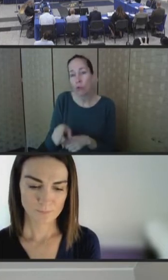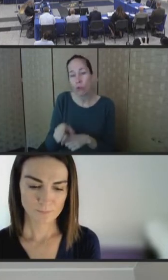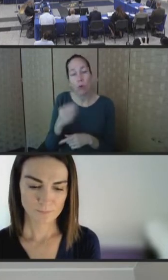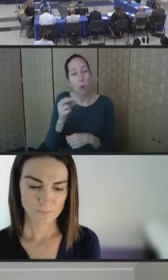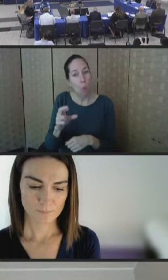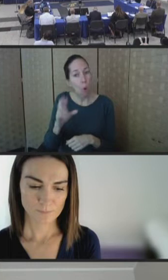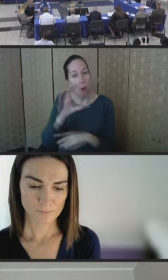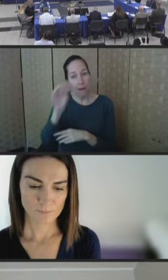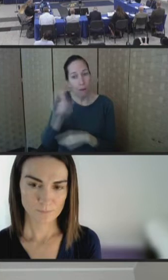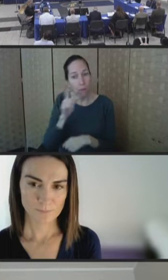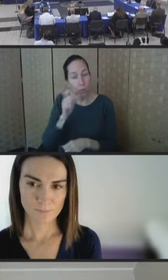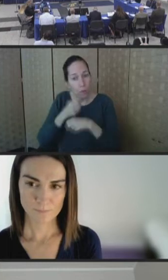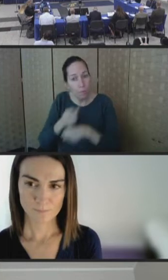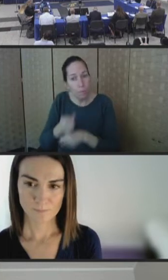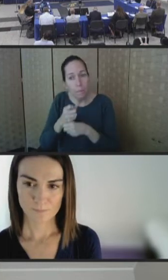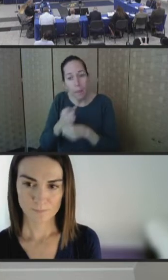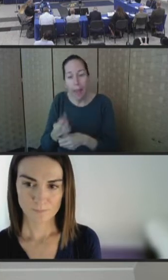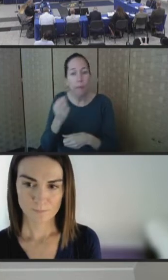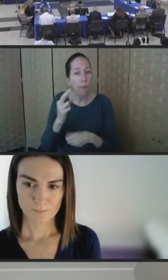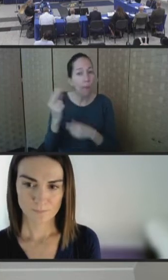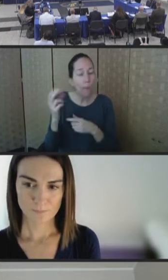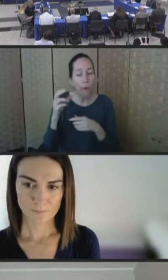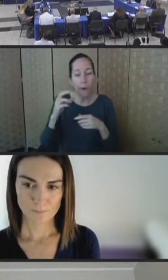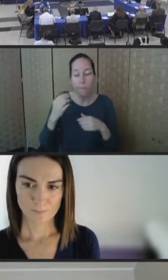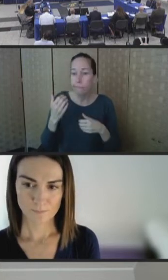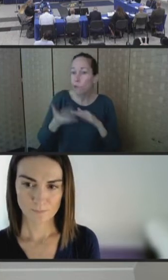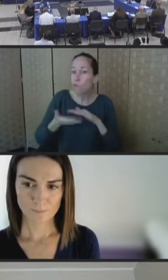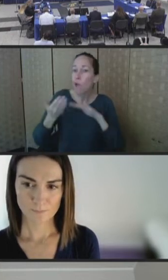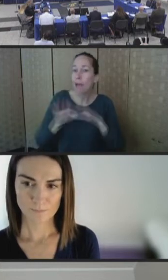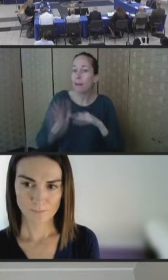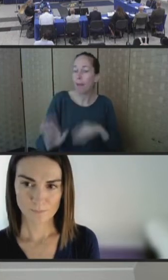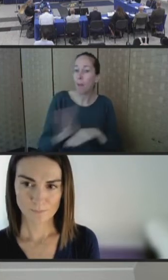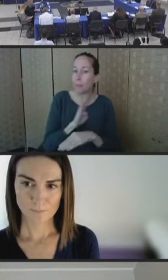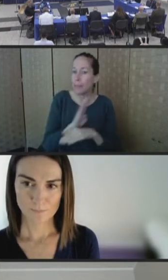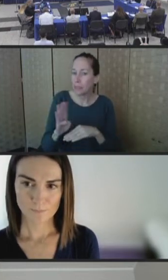of these data? Are they engaged, what can we do to make sure that these data are actually